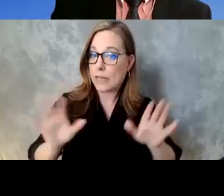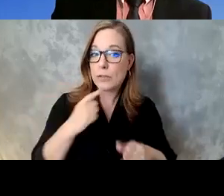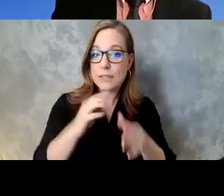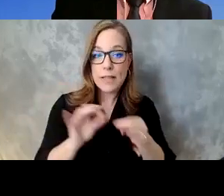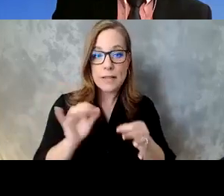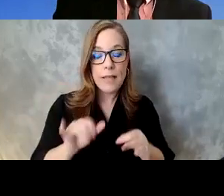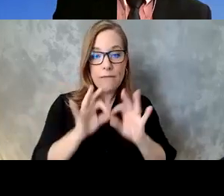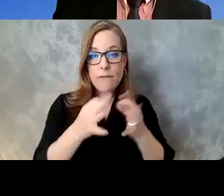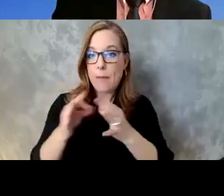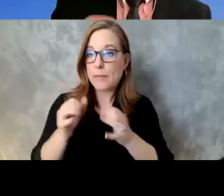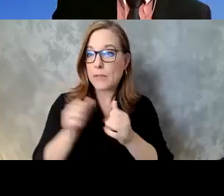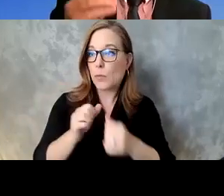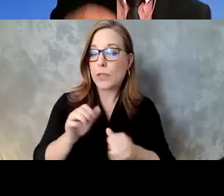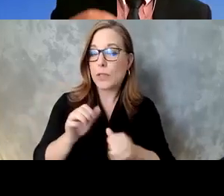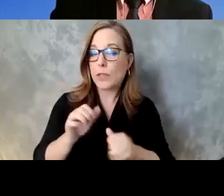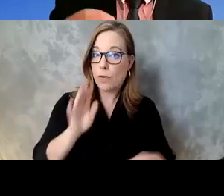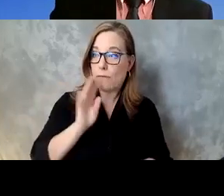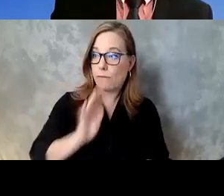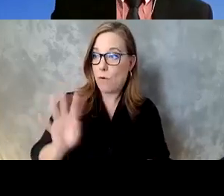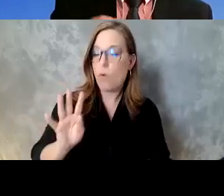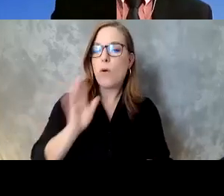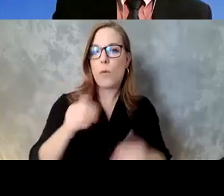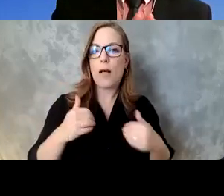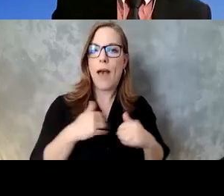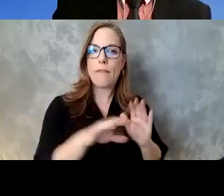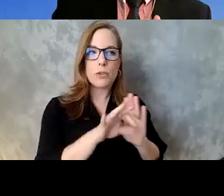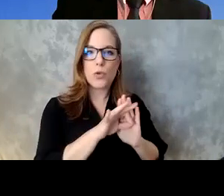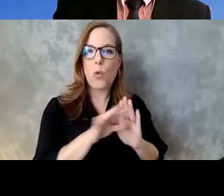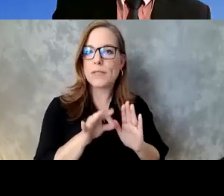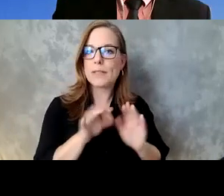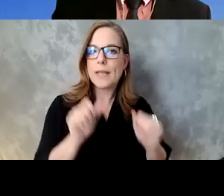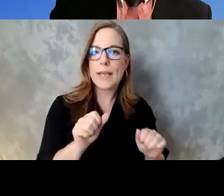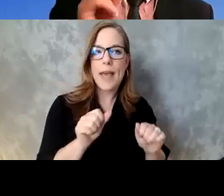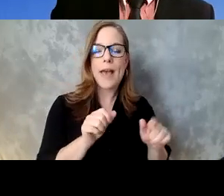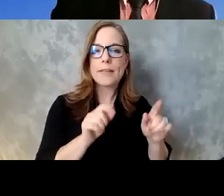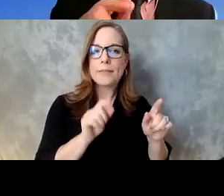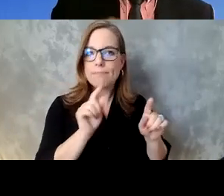will have the choice in which PreK program to send their four-year-old child to if they